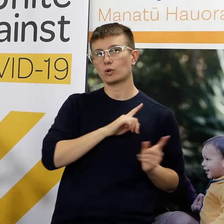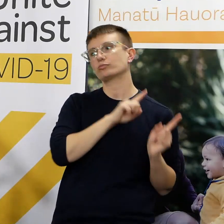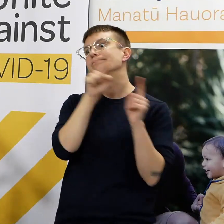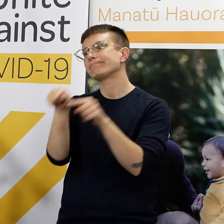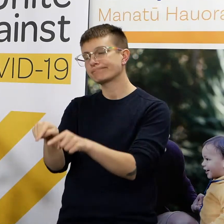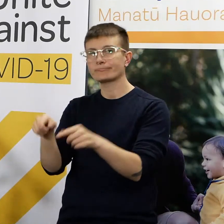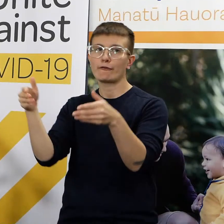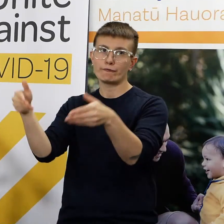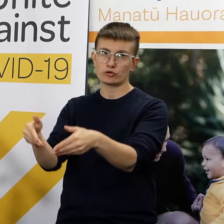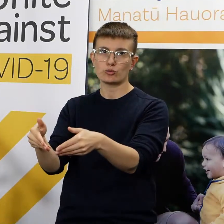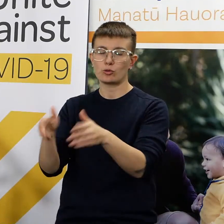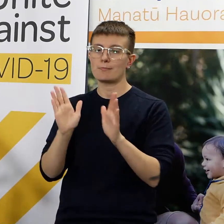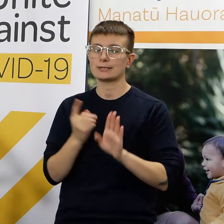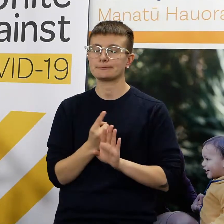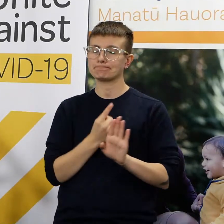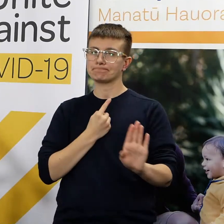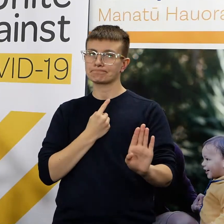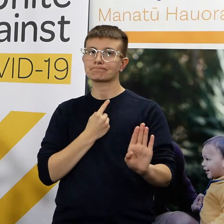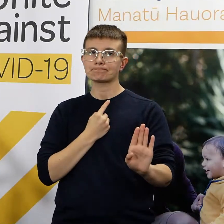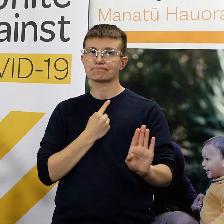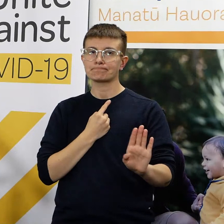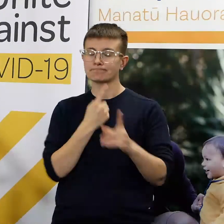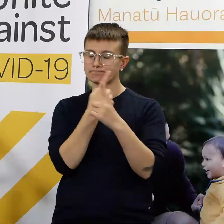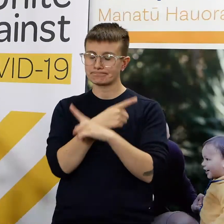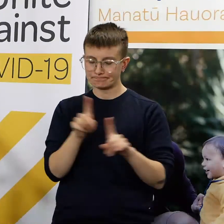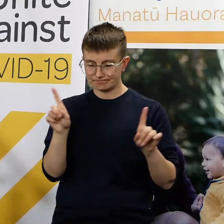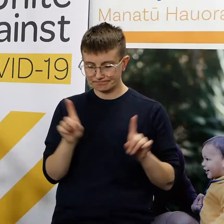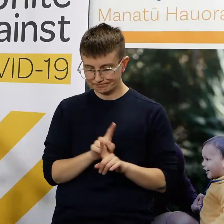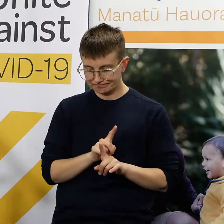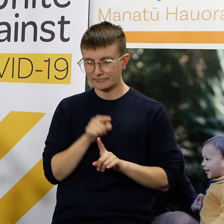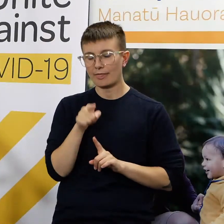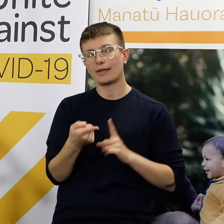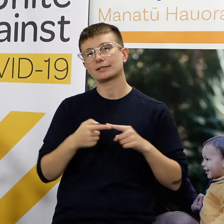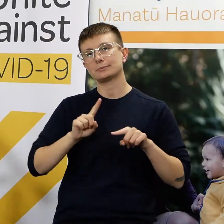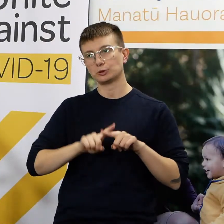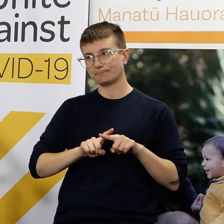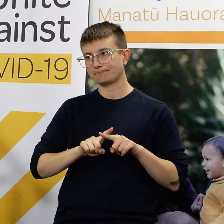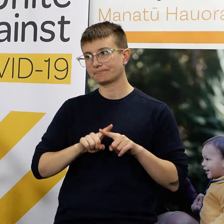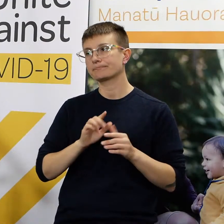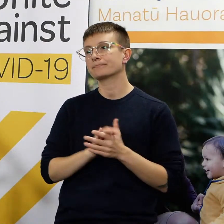More details about the response being taken by our health authorities and advice to the public around the case